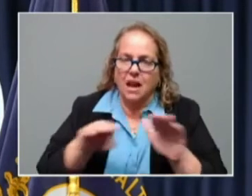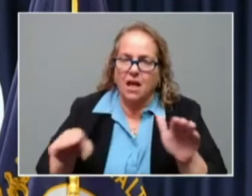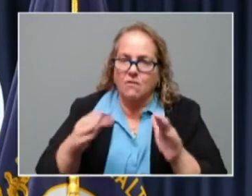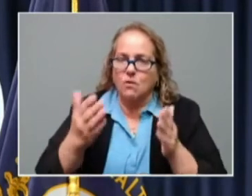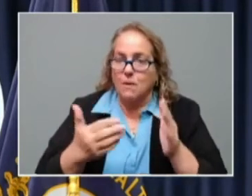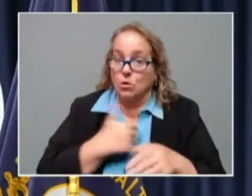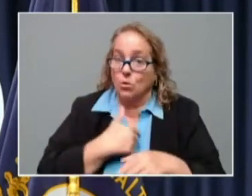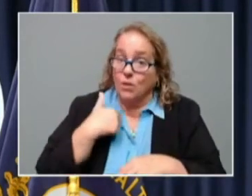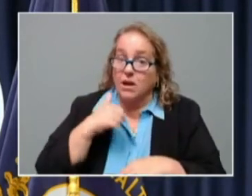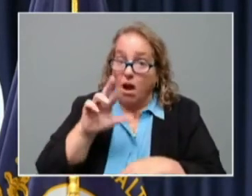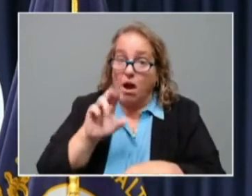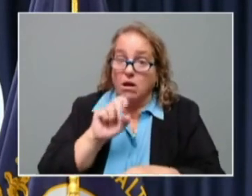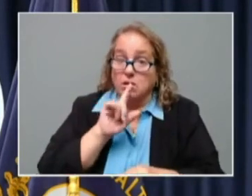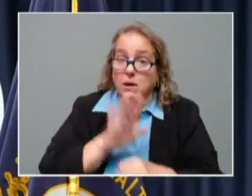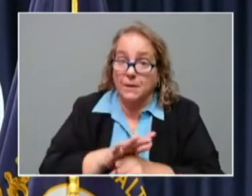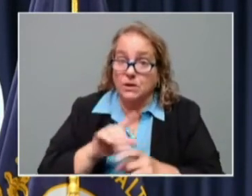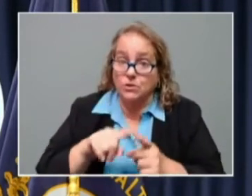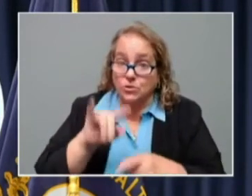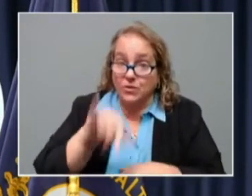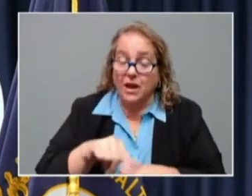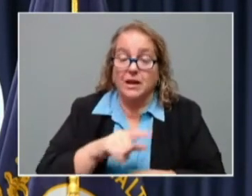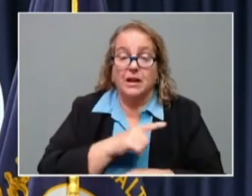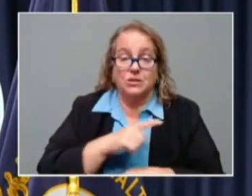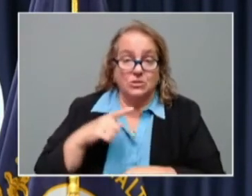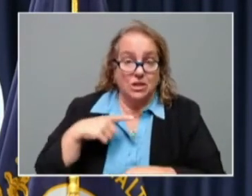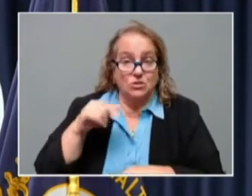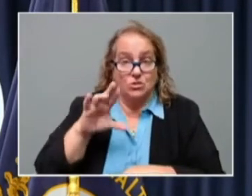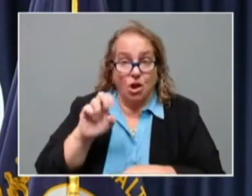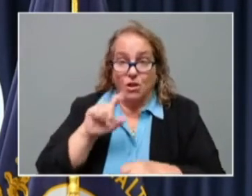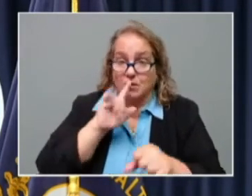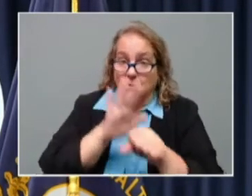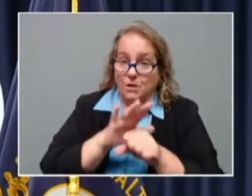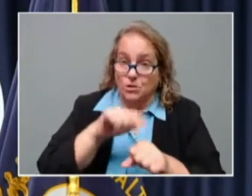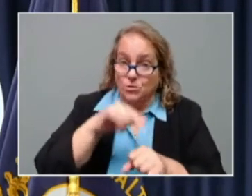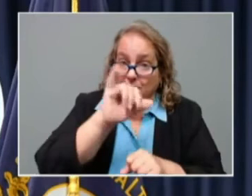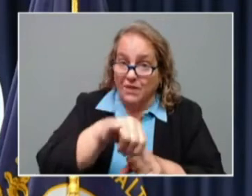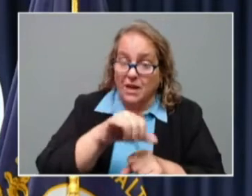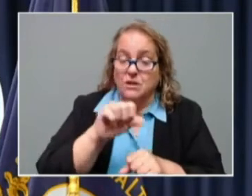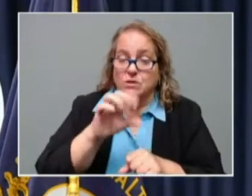legislature is committed to it. So we're gonna, we're gonna we're gonna